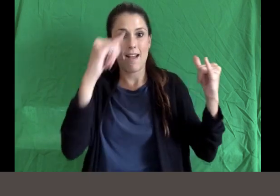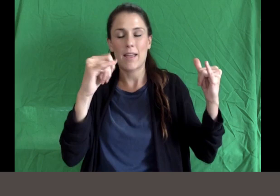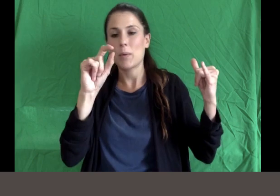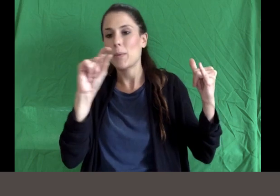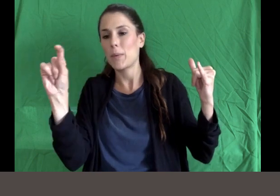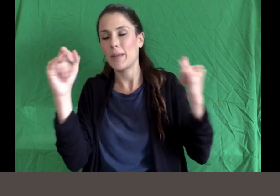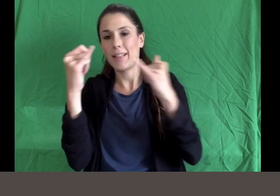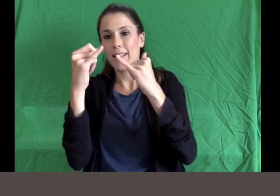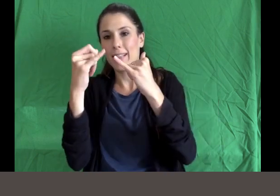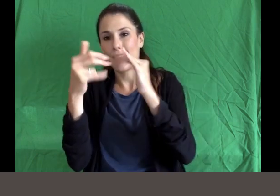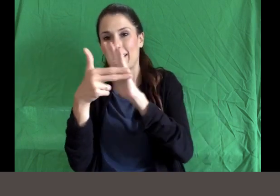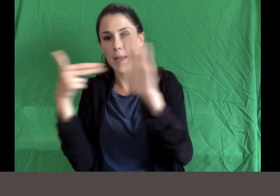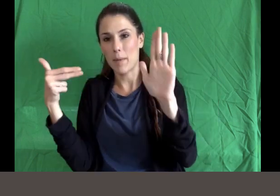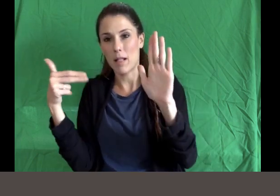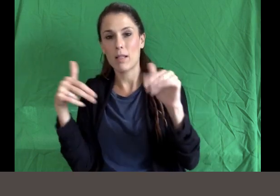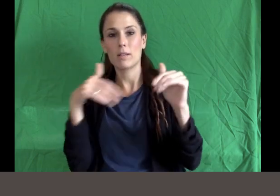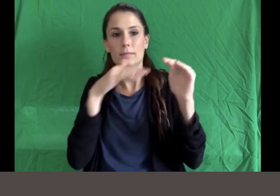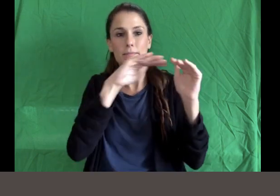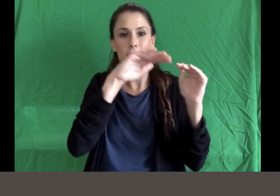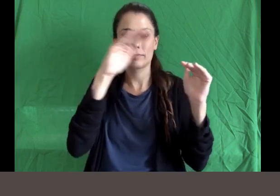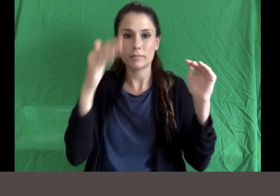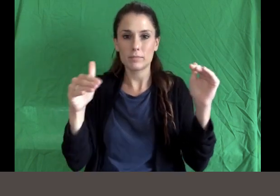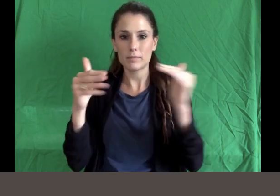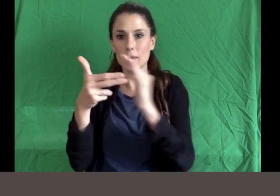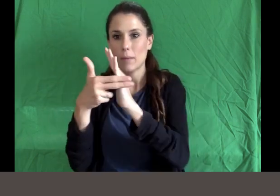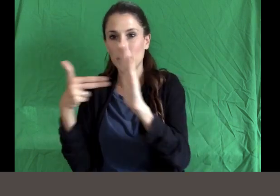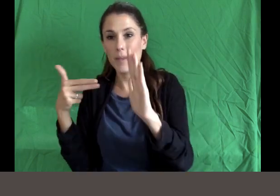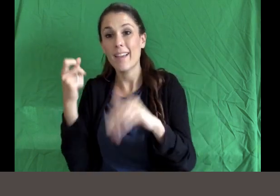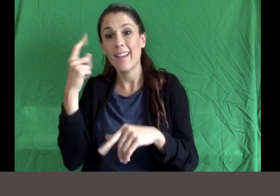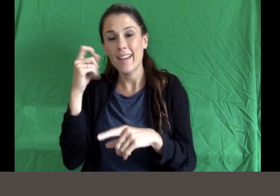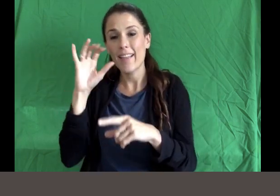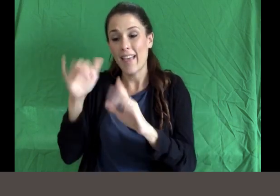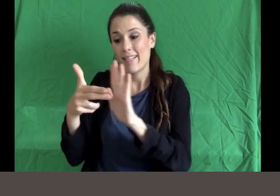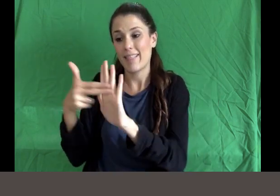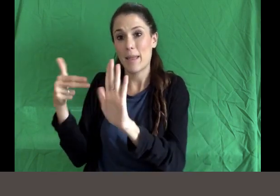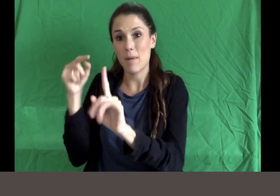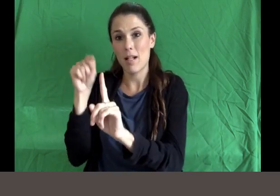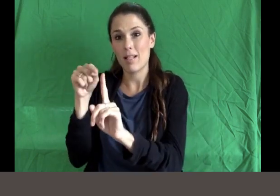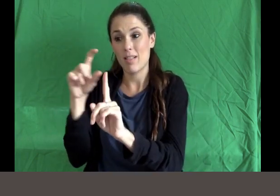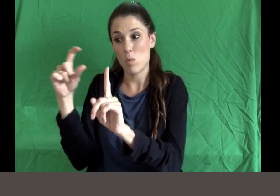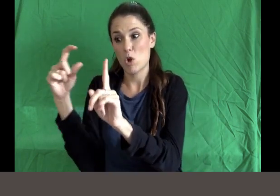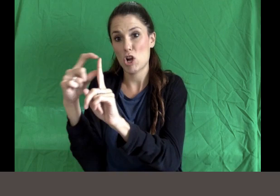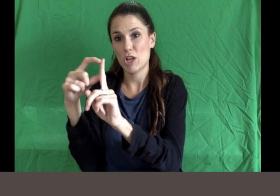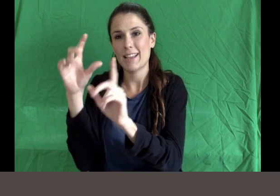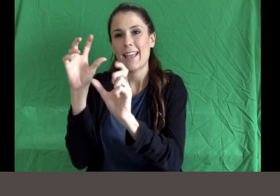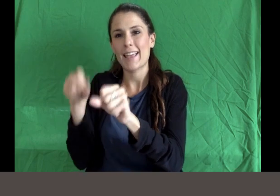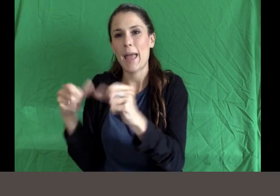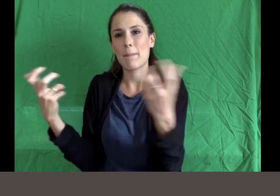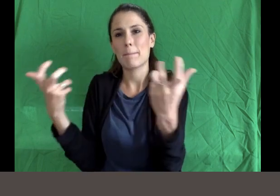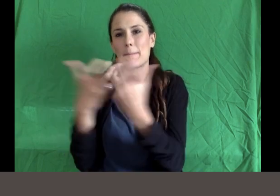up any ambiguity as to which label corresponds to which line and now you can very very easily see